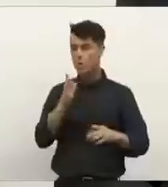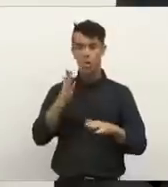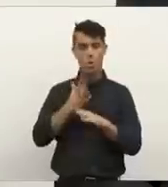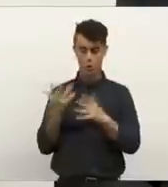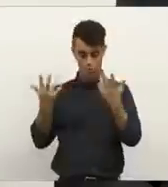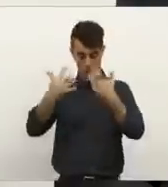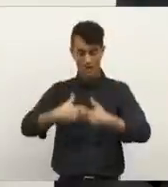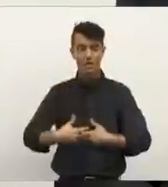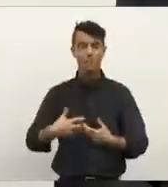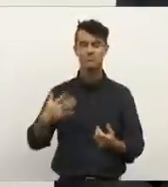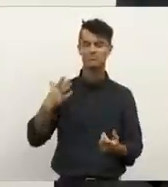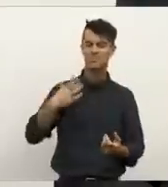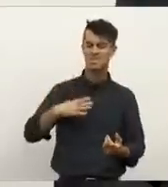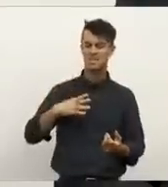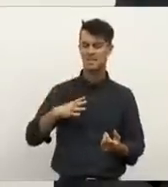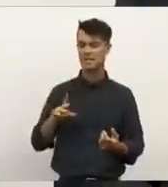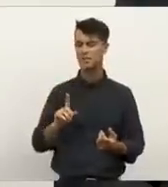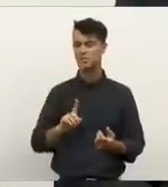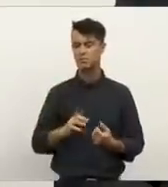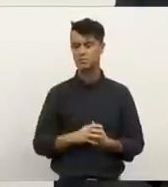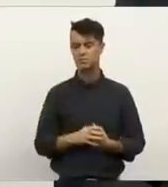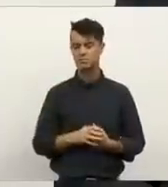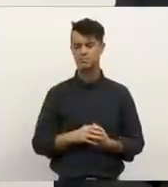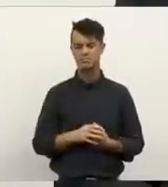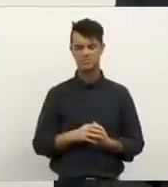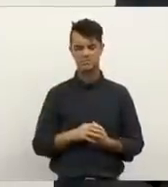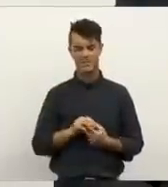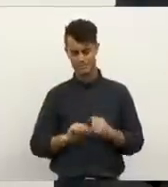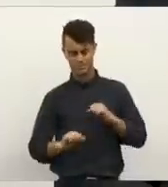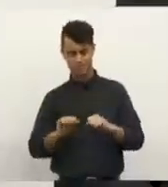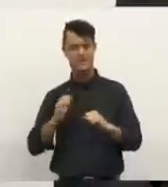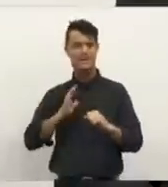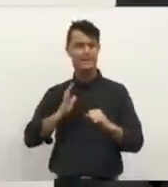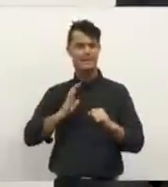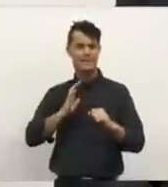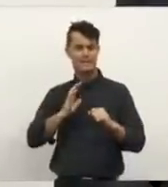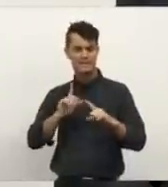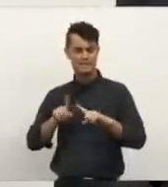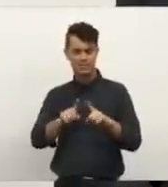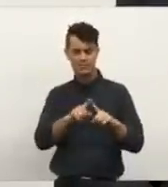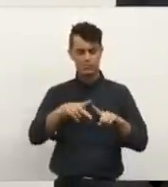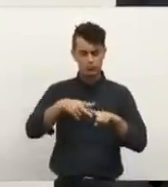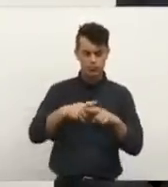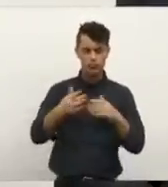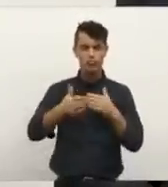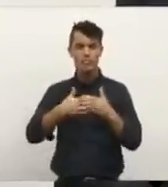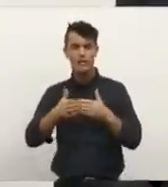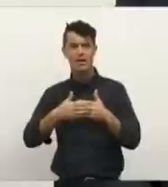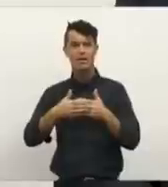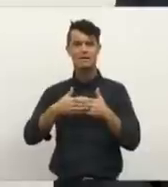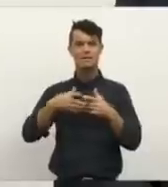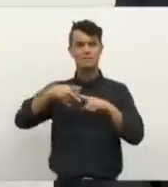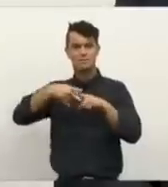and they all require things like, you know, repairs and maintenance to work smoothly, because if any of the parts aren't working properly,